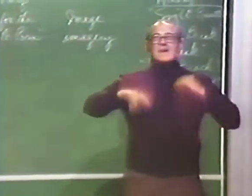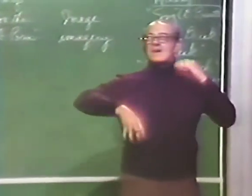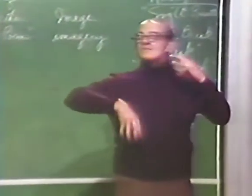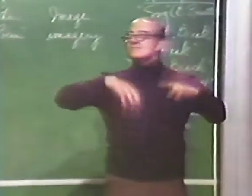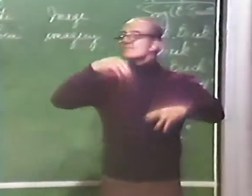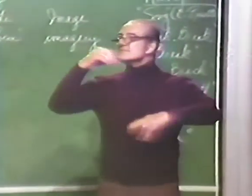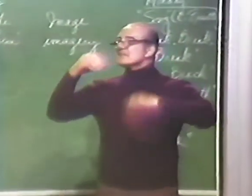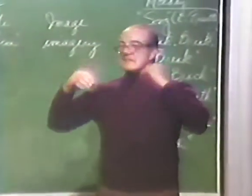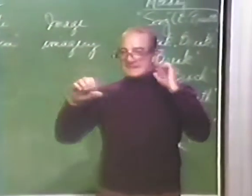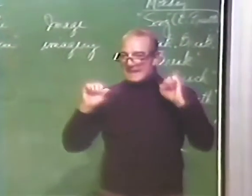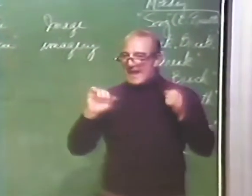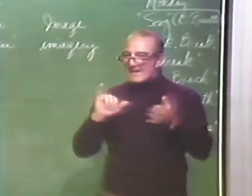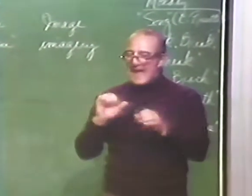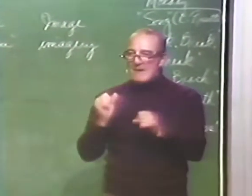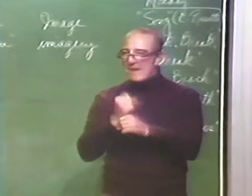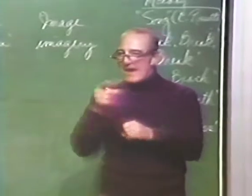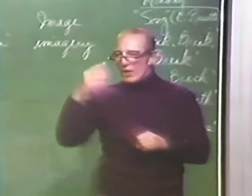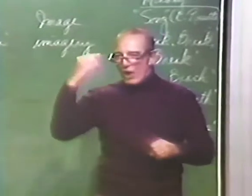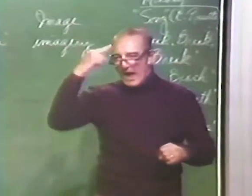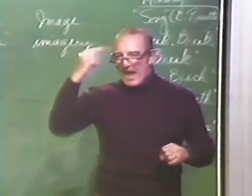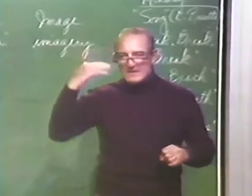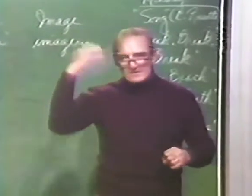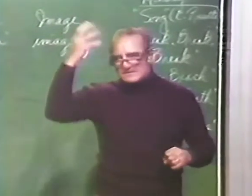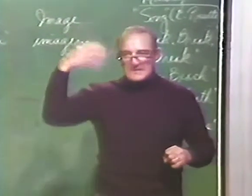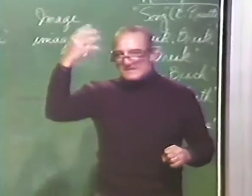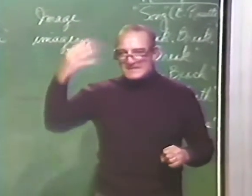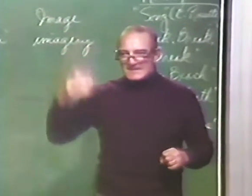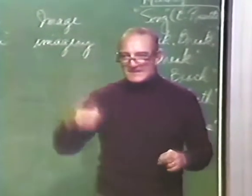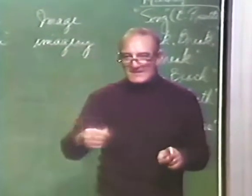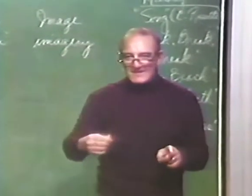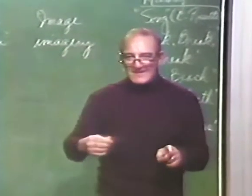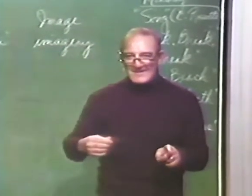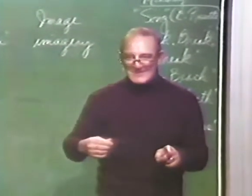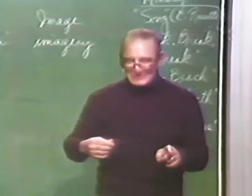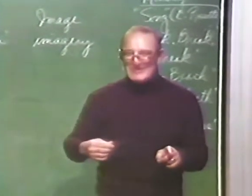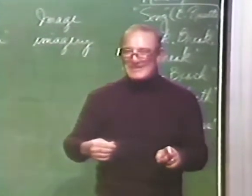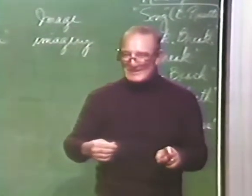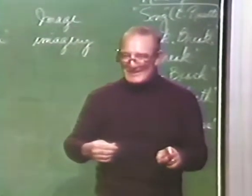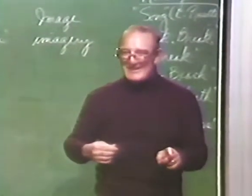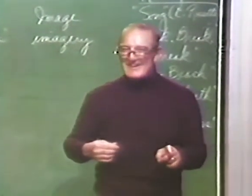[INHALES] CAN THAT MAKE YOUR HEAD DIZZY?